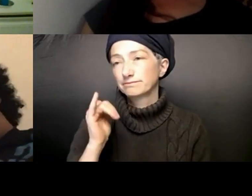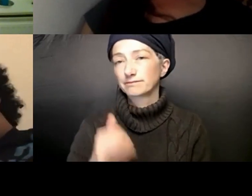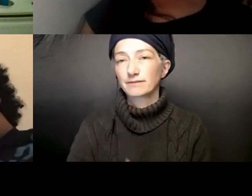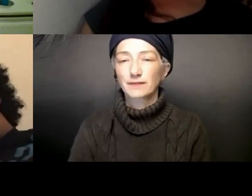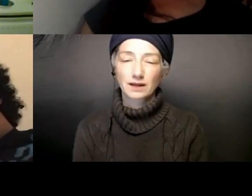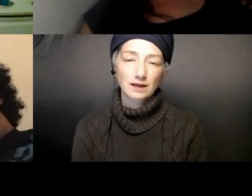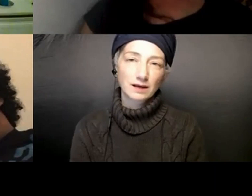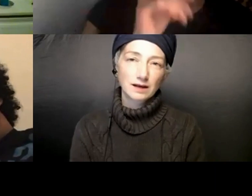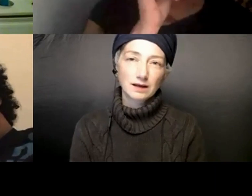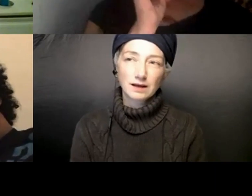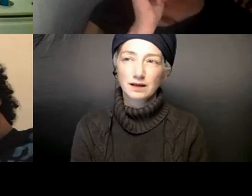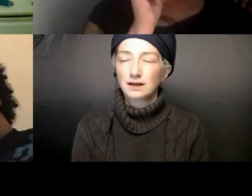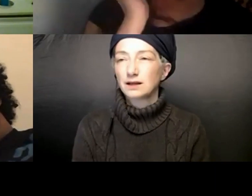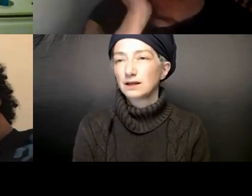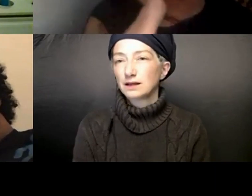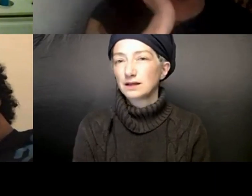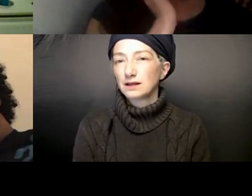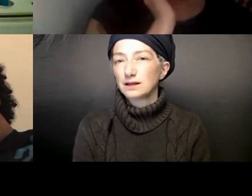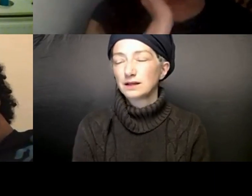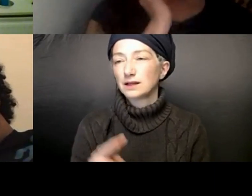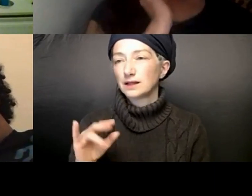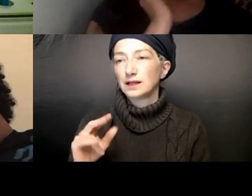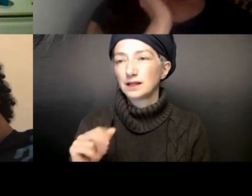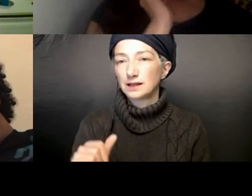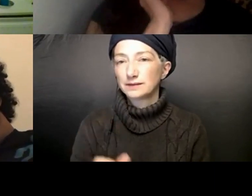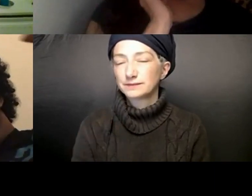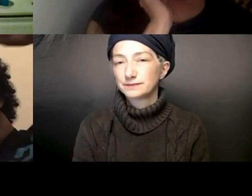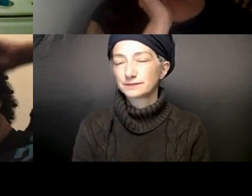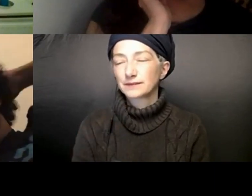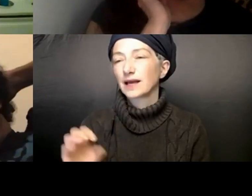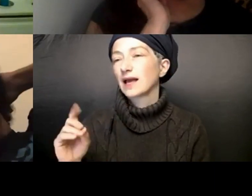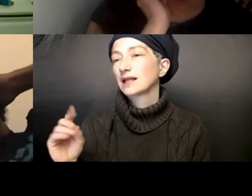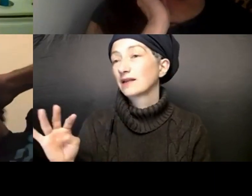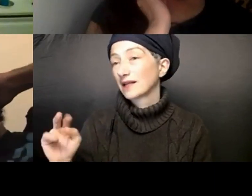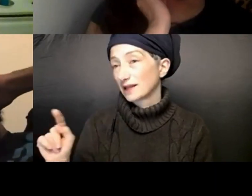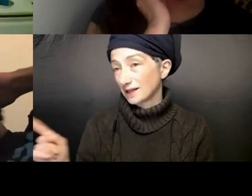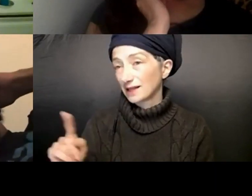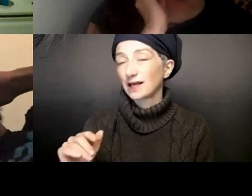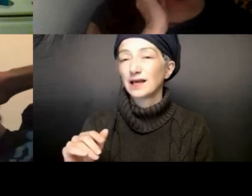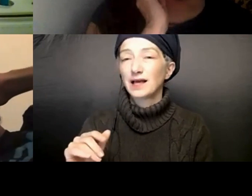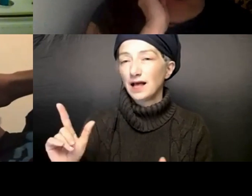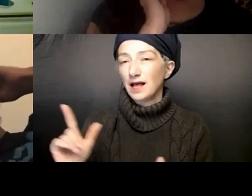Nina Mühlemann: This is Nina speaking. So, Edwin actually has a funny... Well, I think it will be funny.